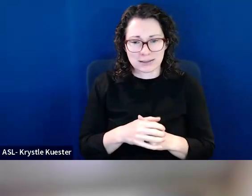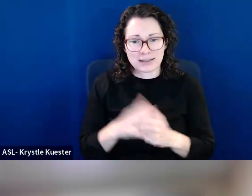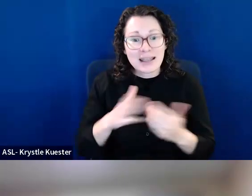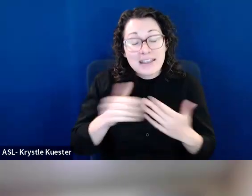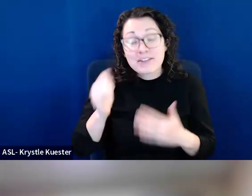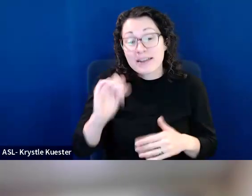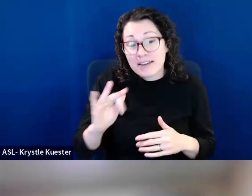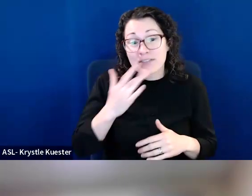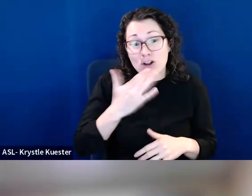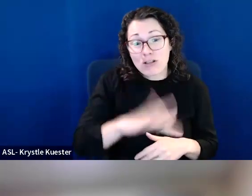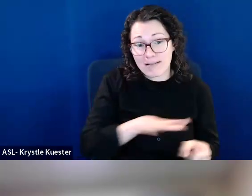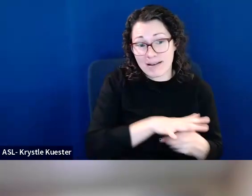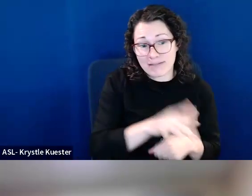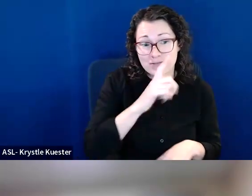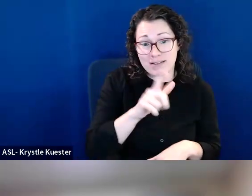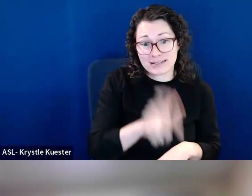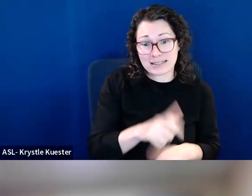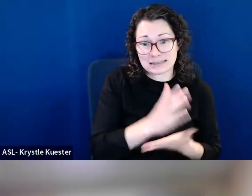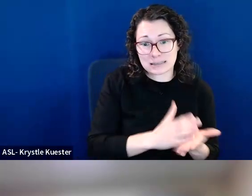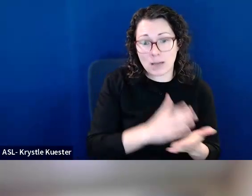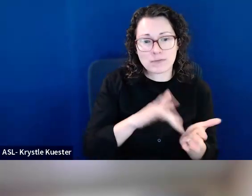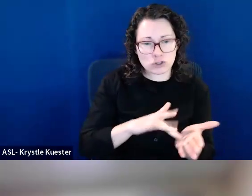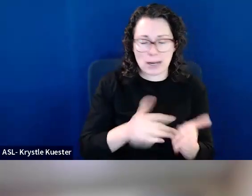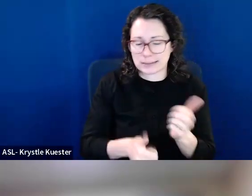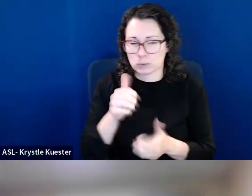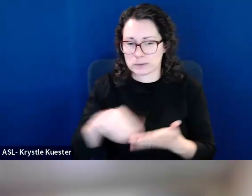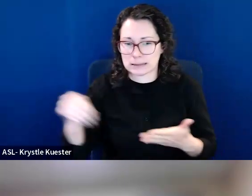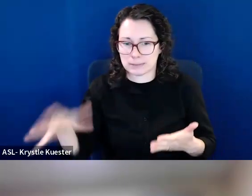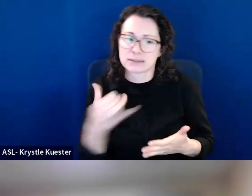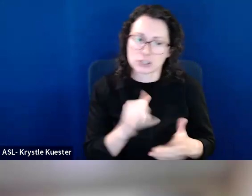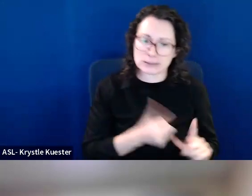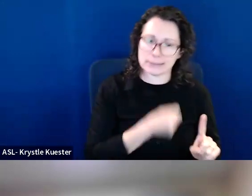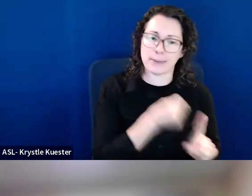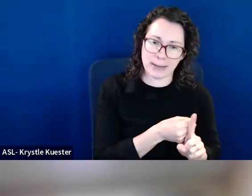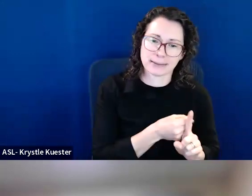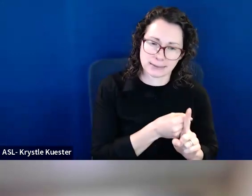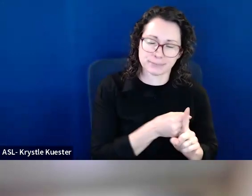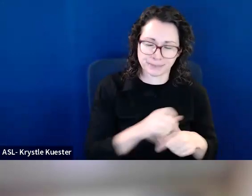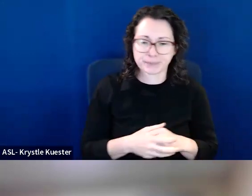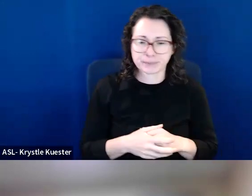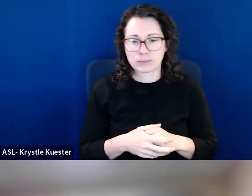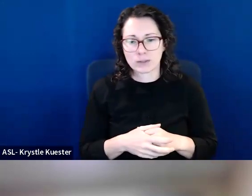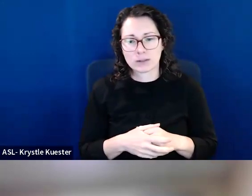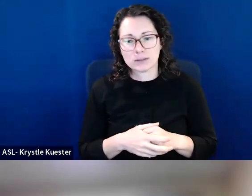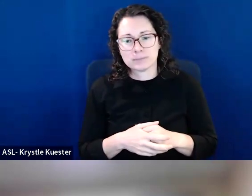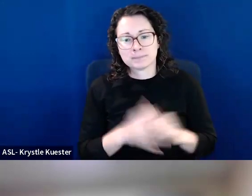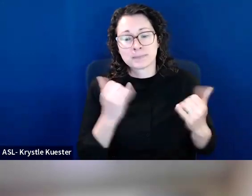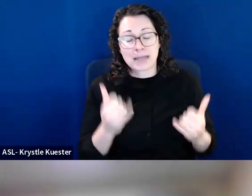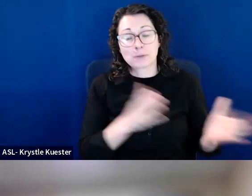enough not to need some of the drugs that are the most expensive. Um speaking to individuals over